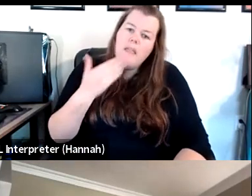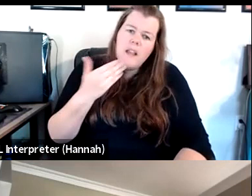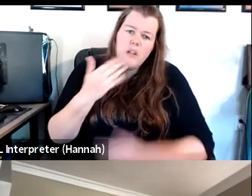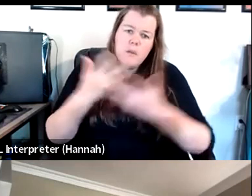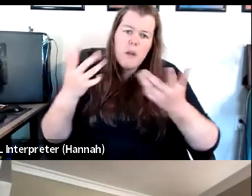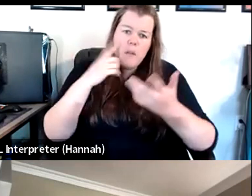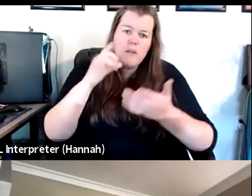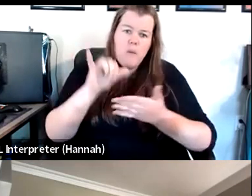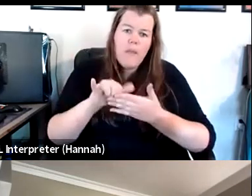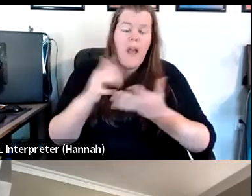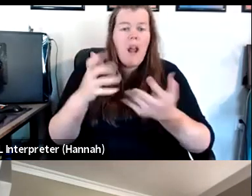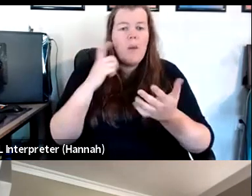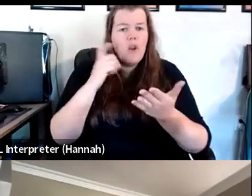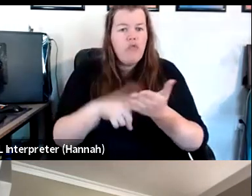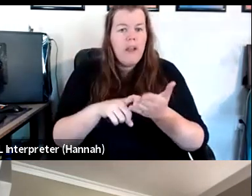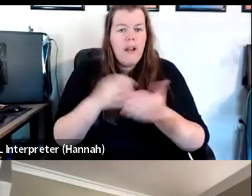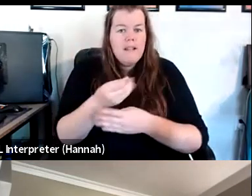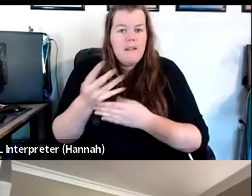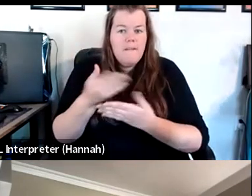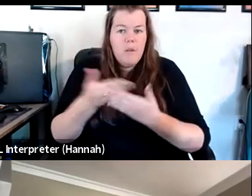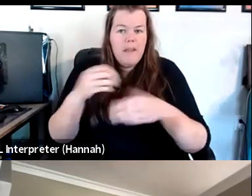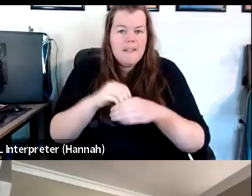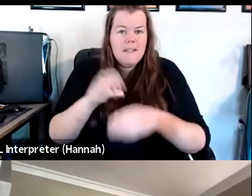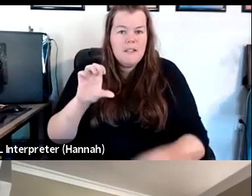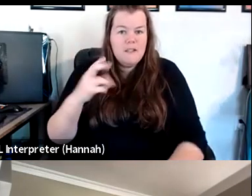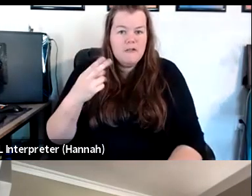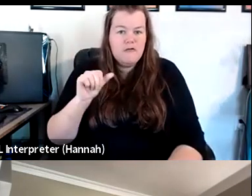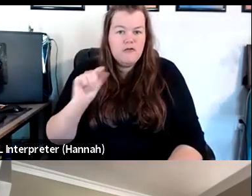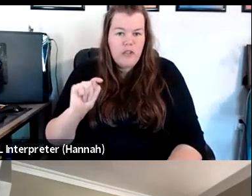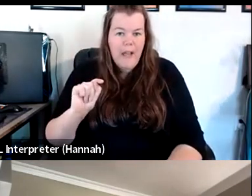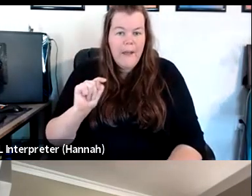a couple things that have come up in the chat so Jared mentioned uh kind of going